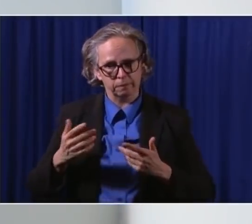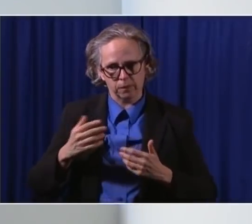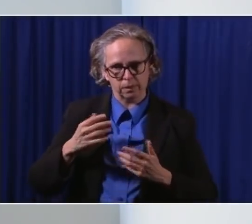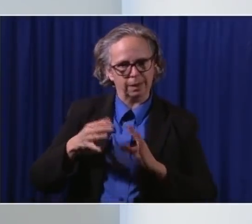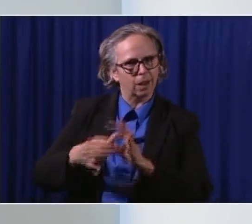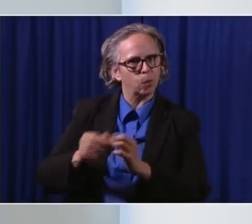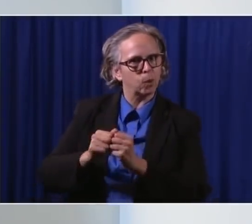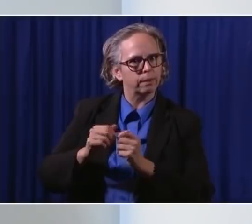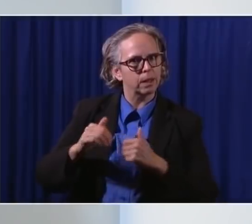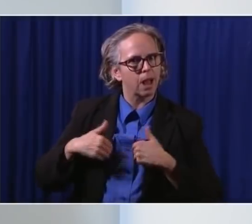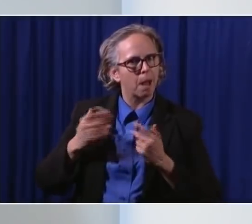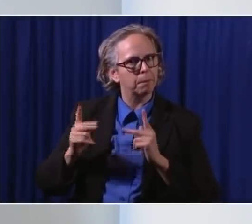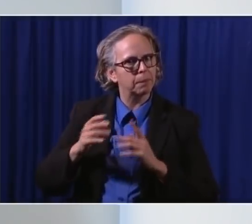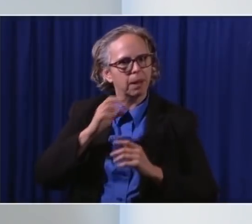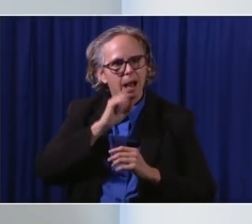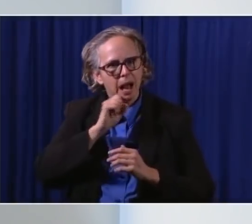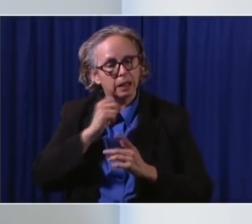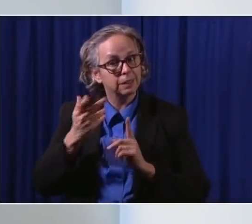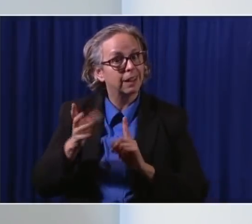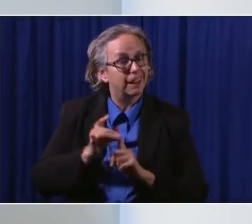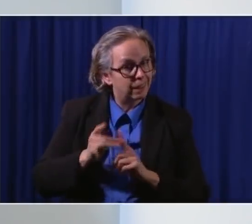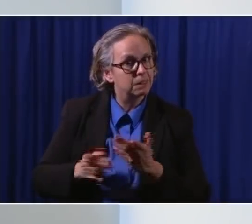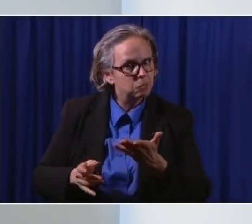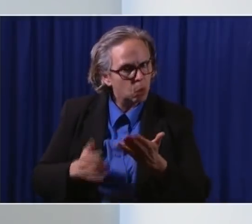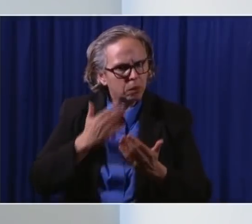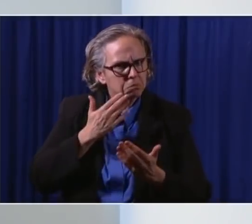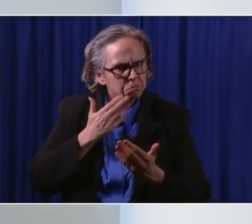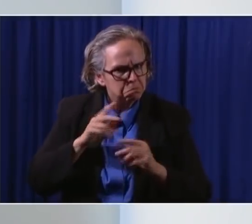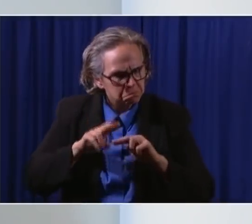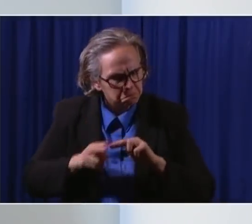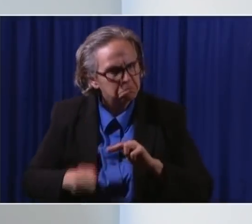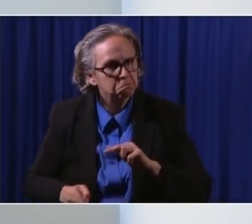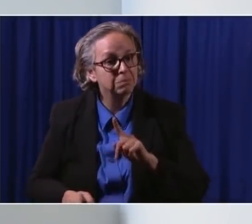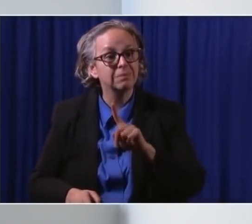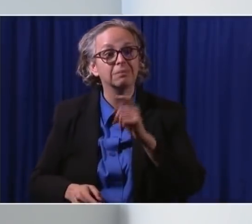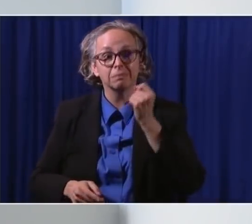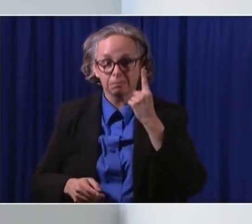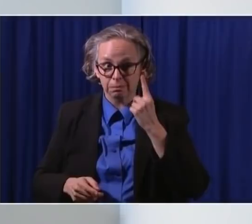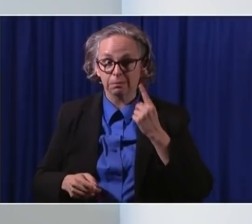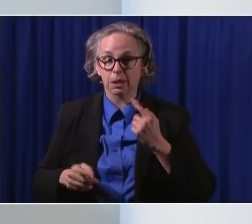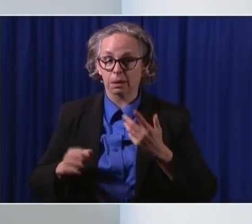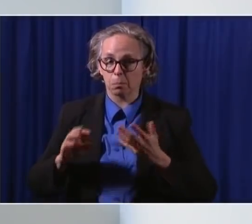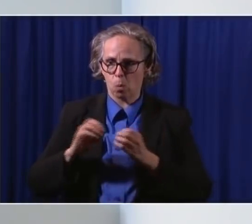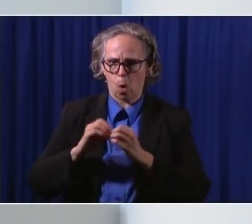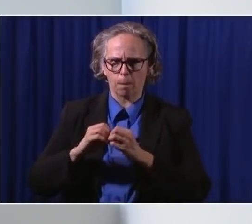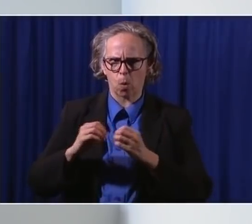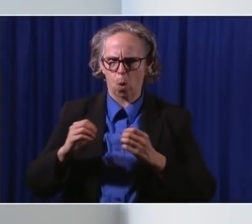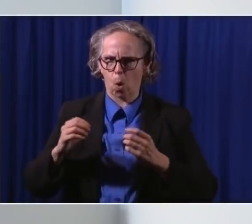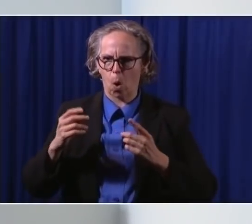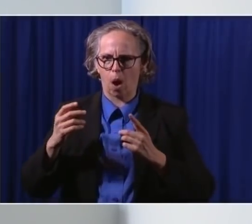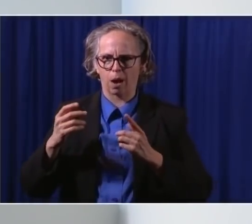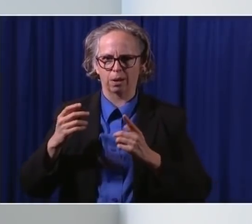THE RESILIENCE AND ALL THE THINGS WE LEARN FROM THESE TYPES OF COMPETITIONS AND OVER THE LAST FEW WEEKS WE HAVE SEEN A STEADY JOB, AS THE GOVERNMENT